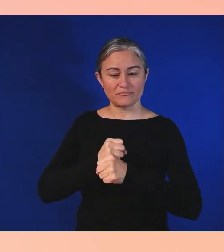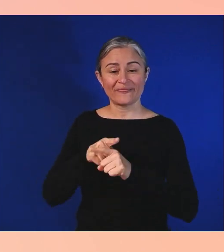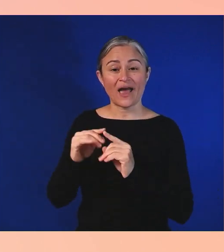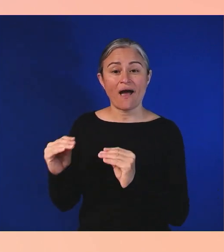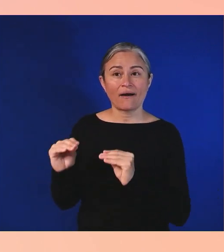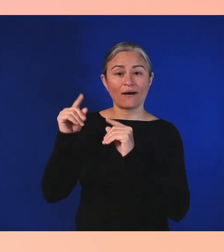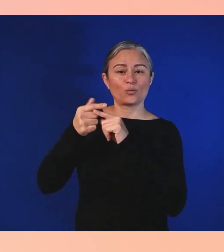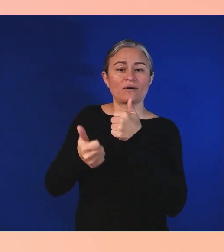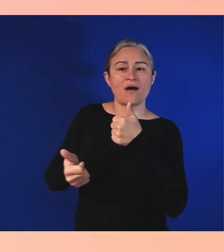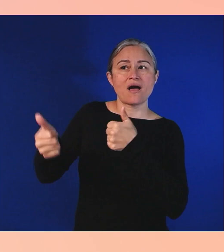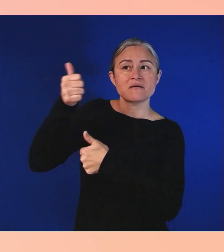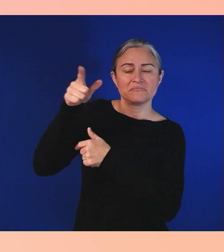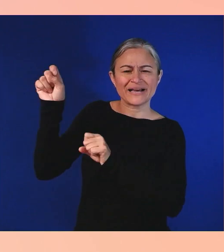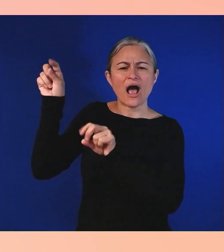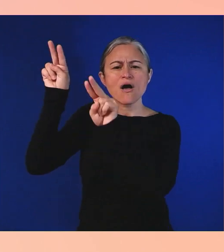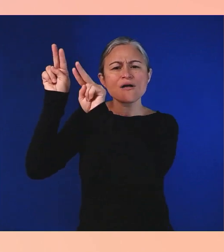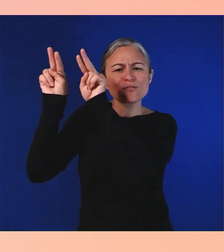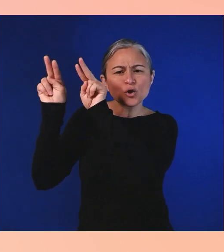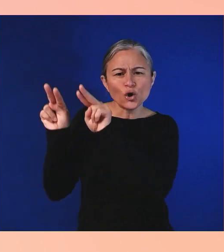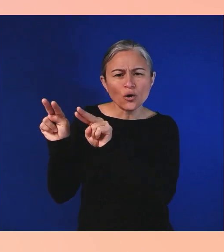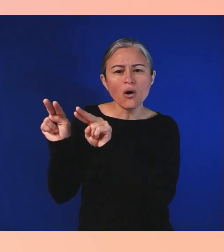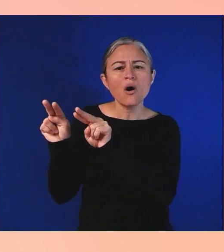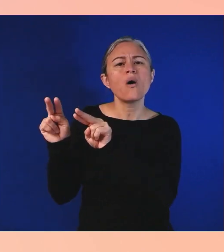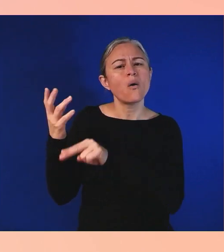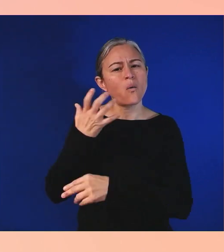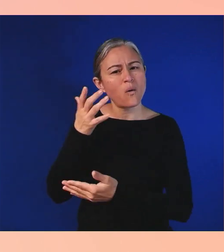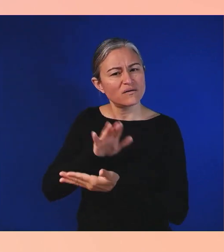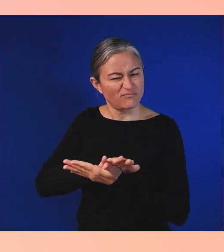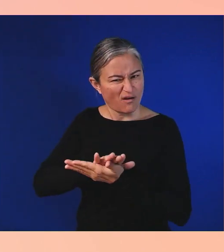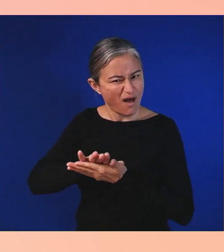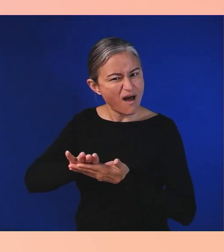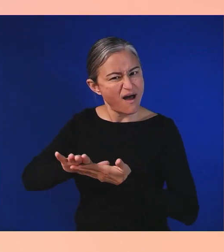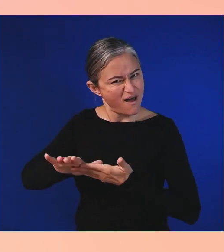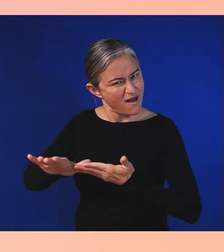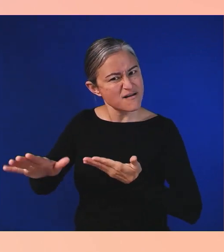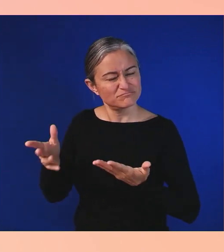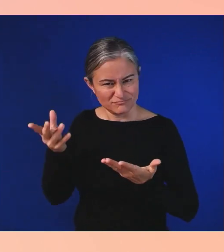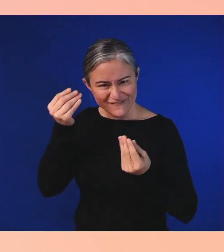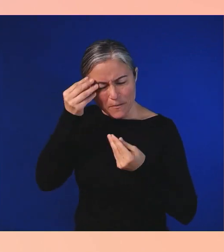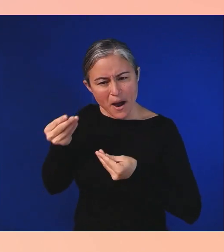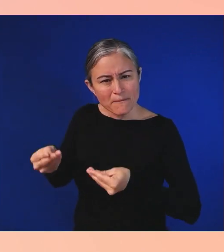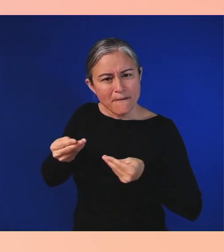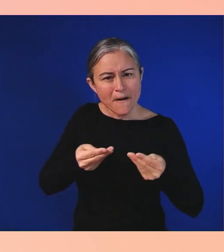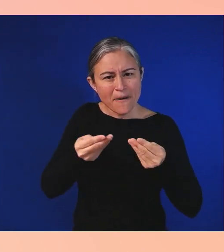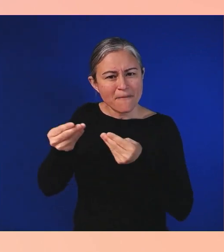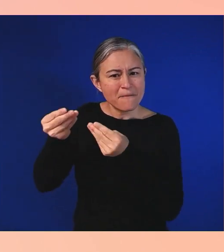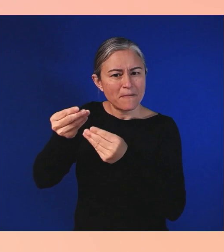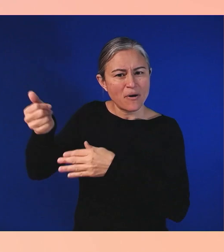The task which I thought was herculeous and himalayan, was made a child's play.